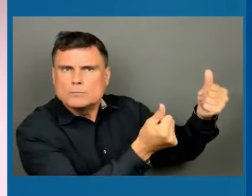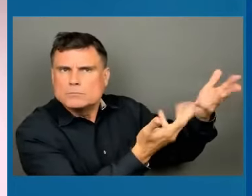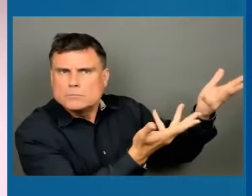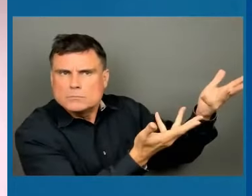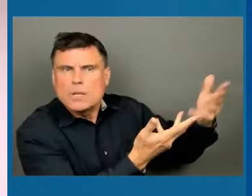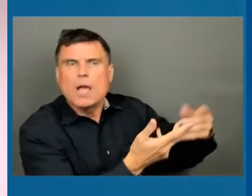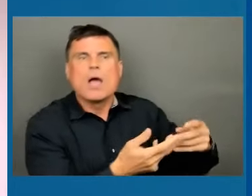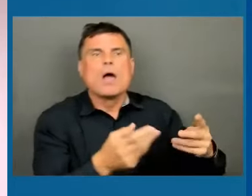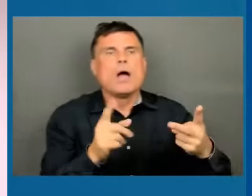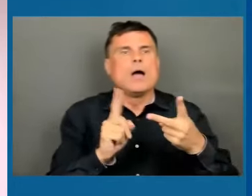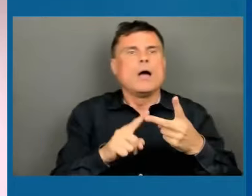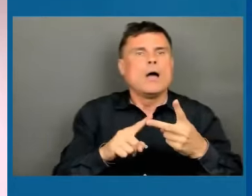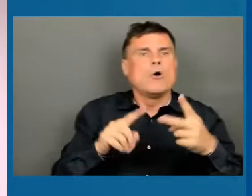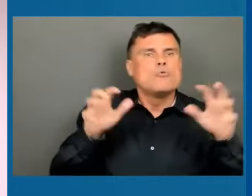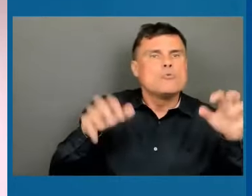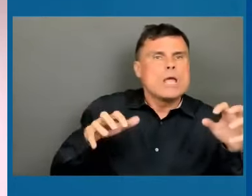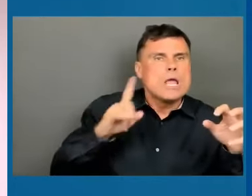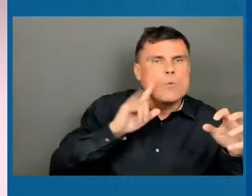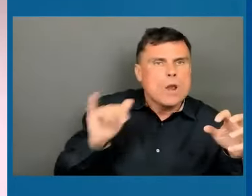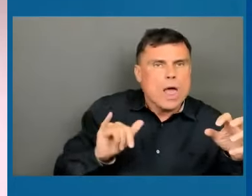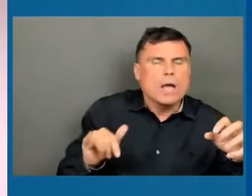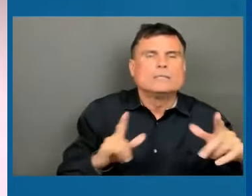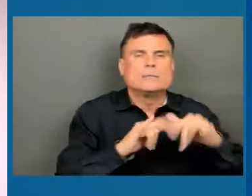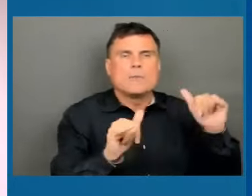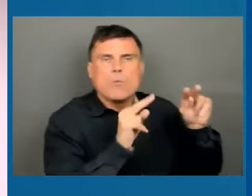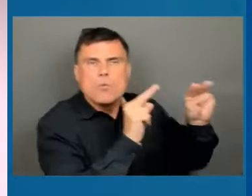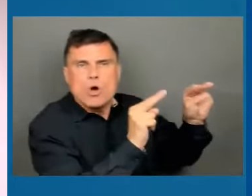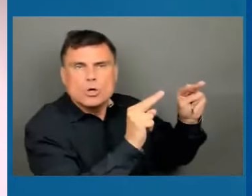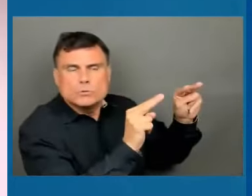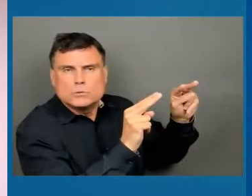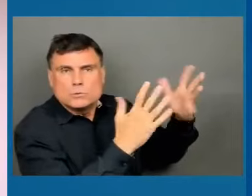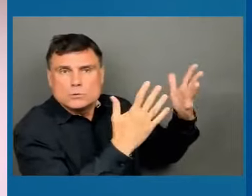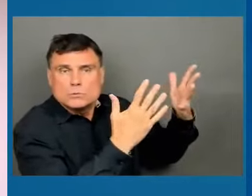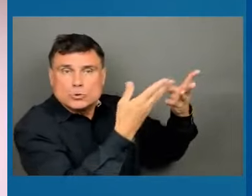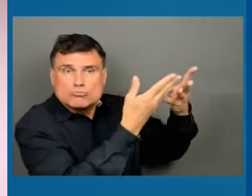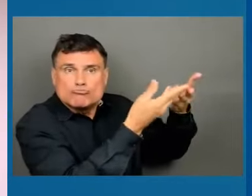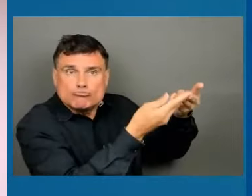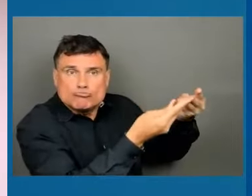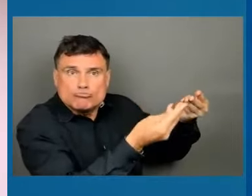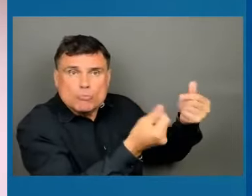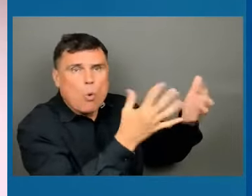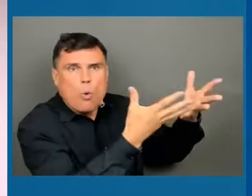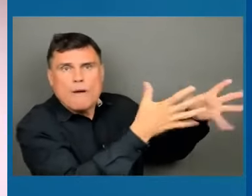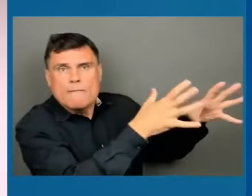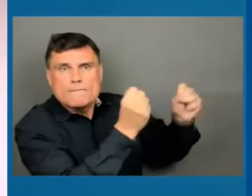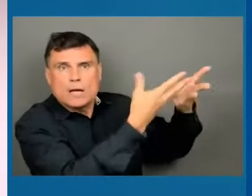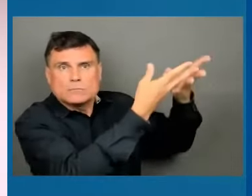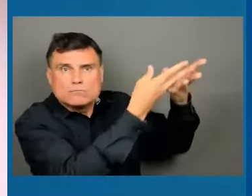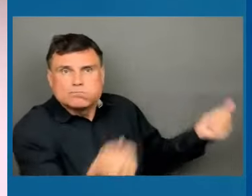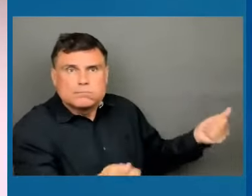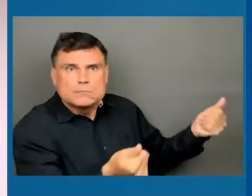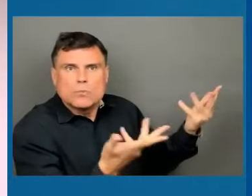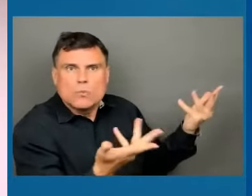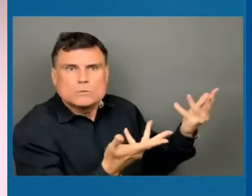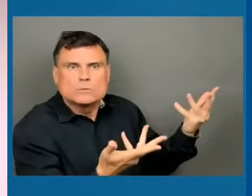river as being the main one that experiences the high flows at this time of the year. Many of the local rivers are more prone